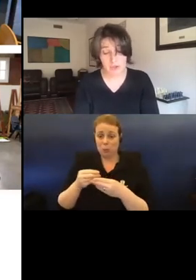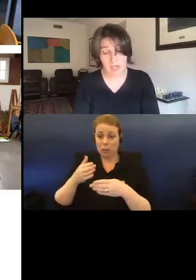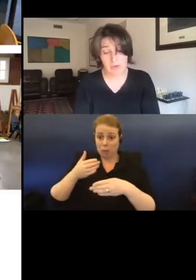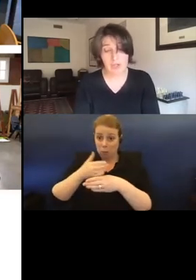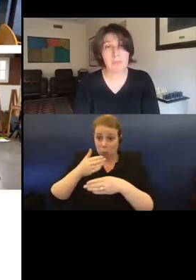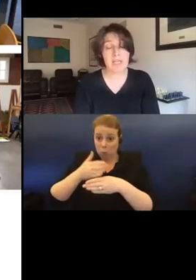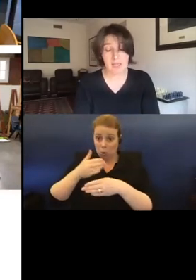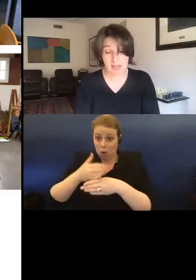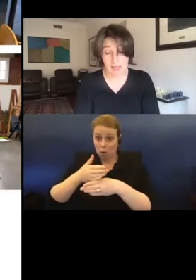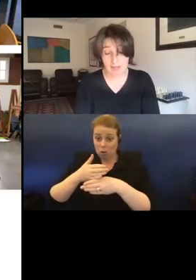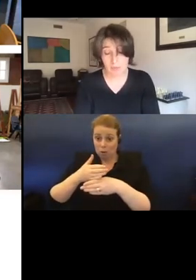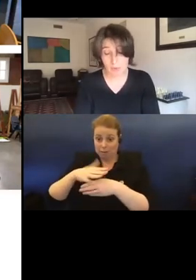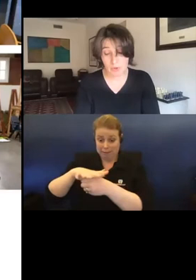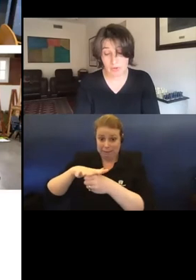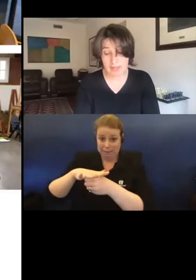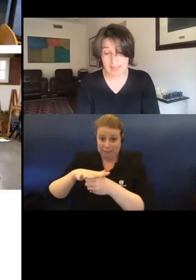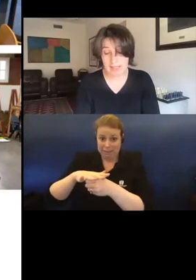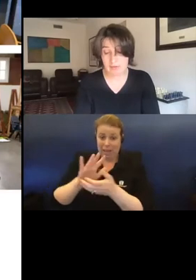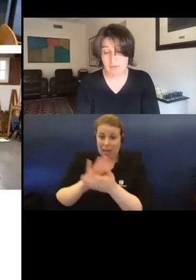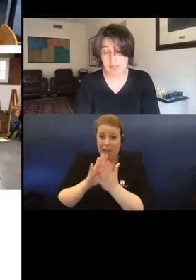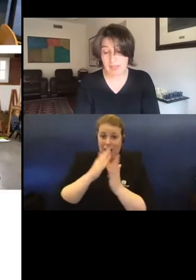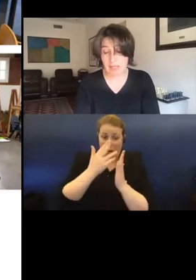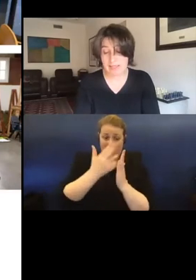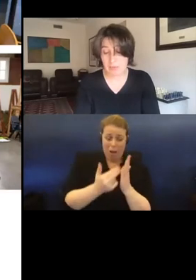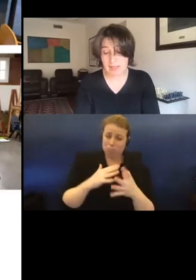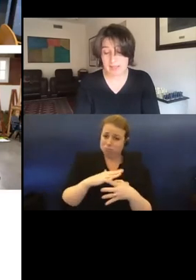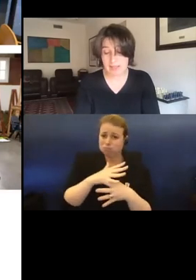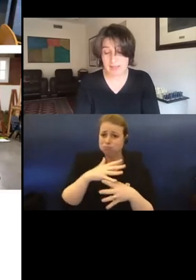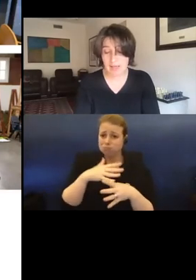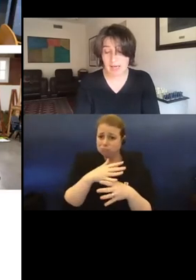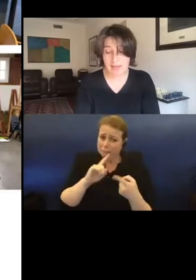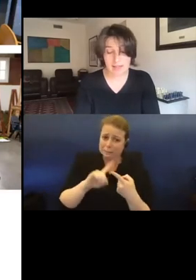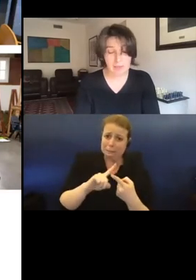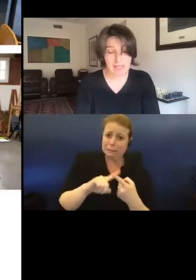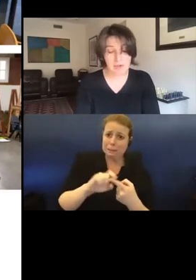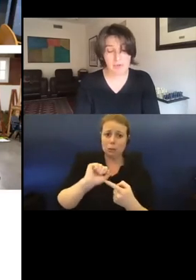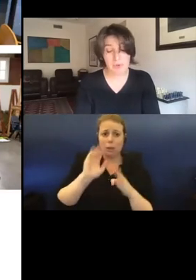incredibly hard artists work to sustain and fund the amazing practices and the immense contribution